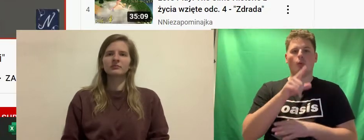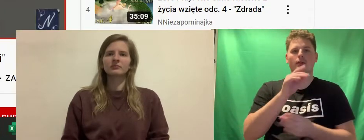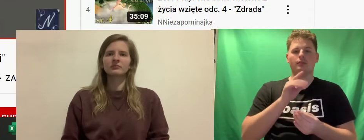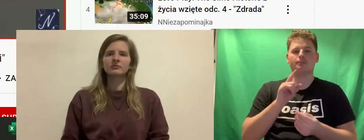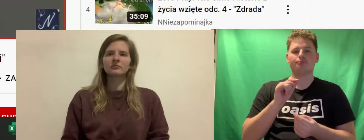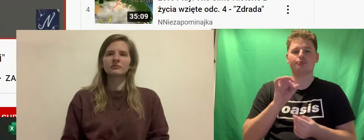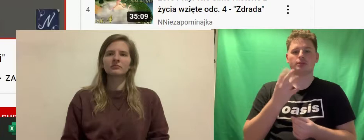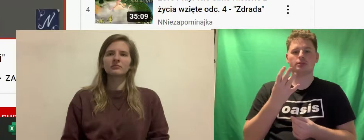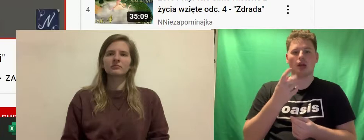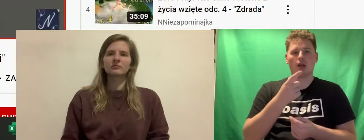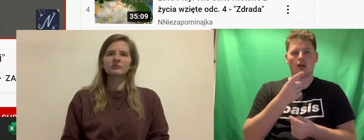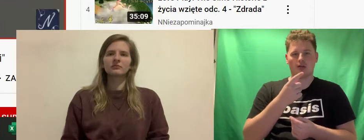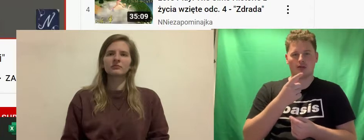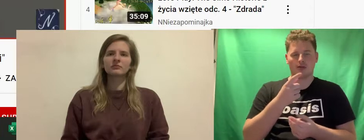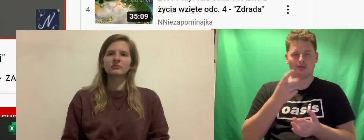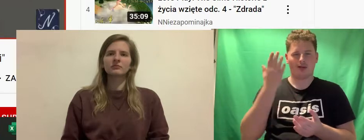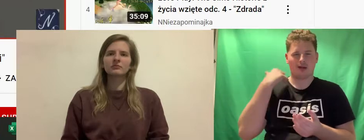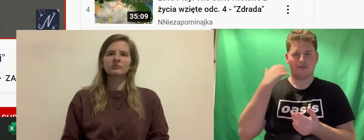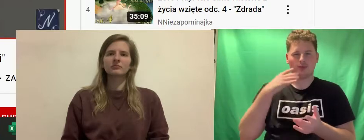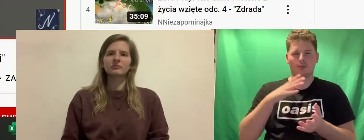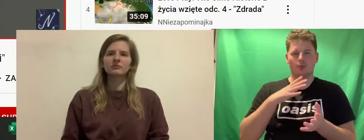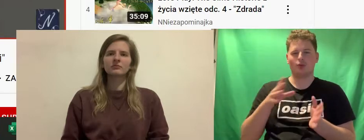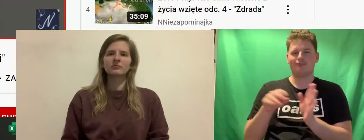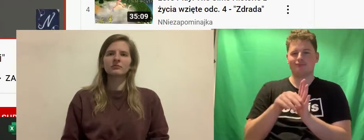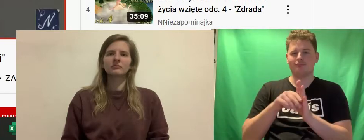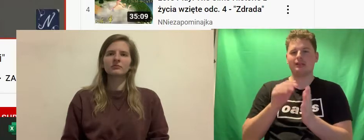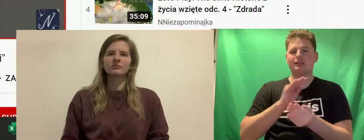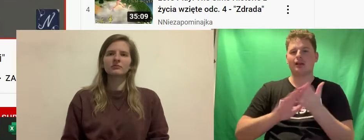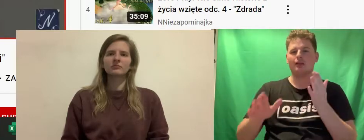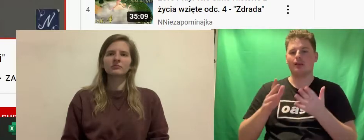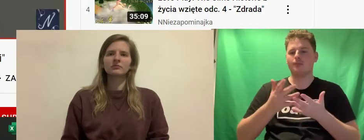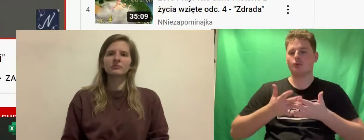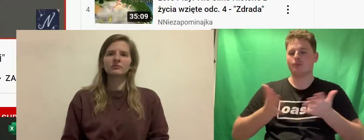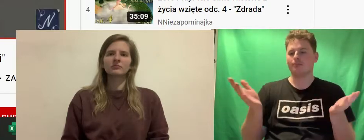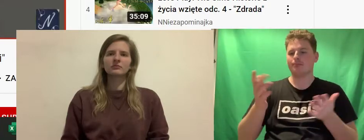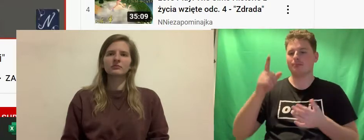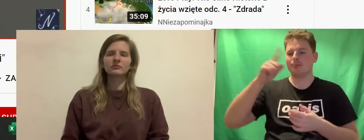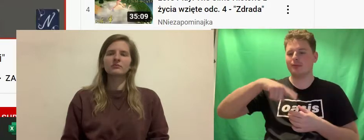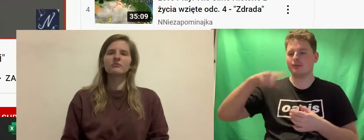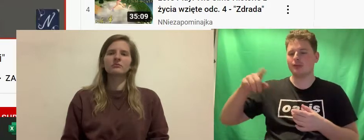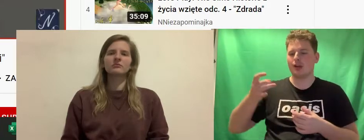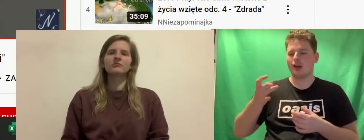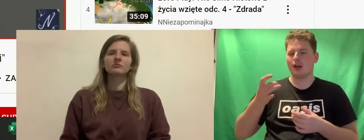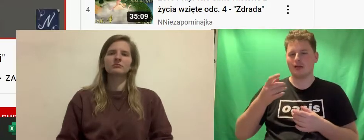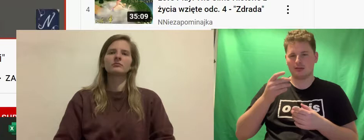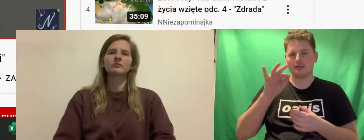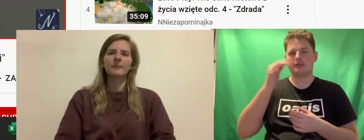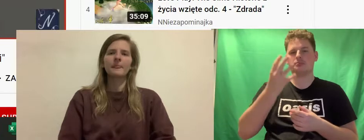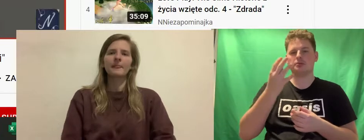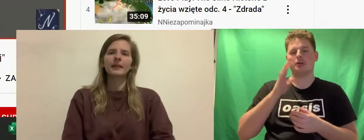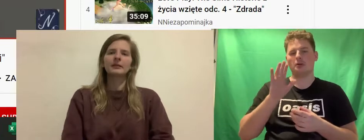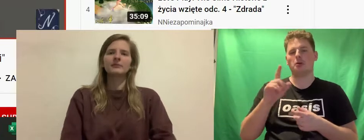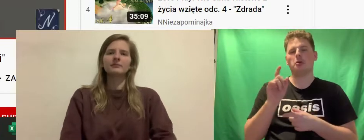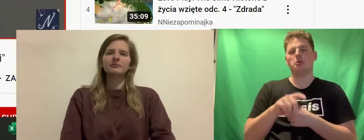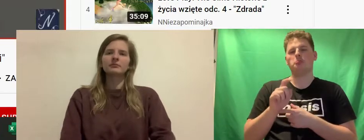A: I bought sims 4? oh no, it was free on Ps store, for PS members only and I downloaded Sims 4 on ps4